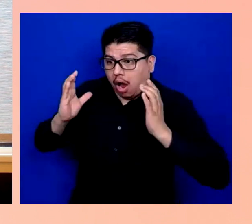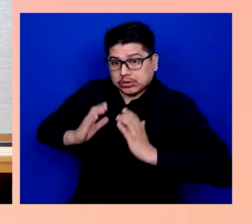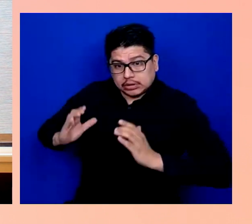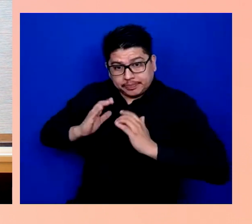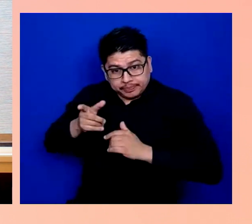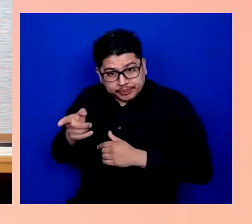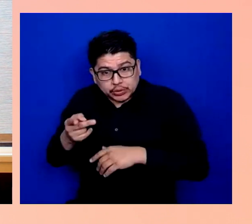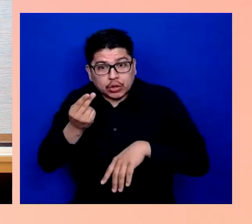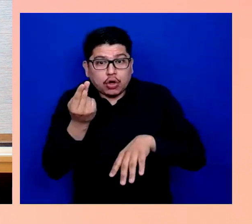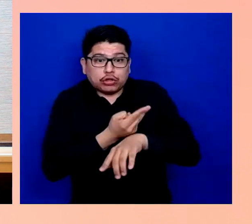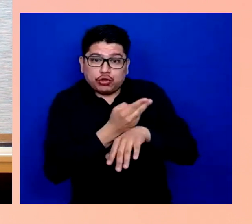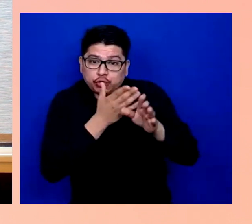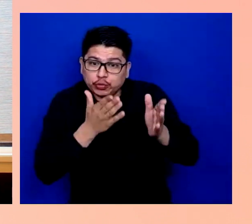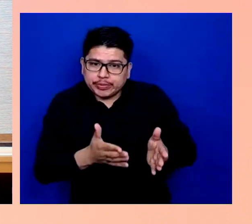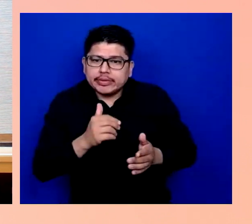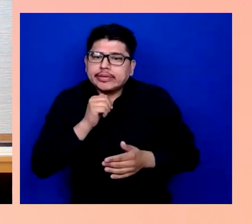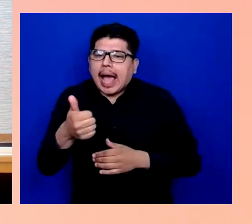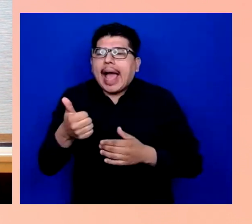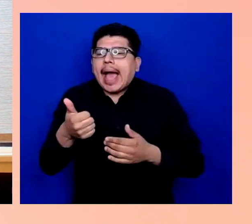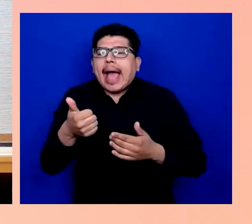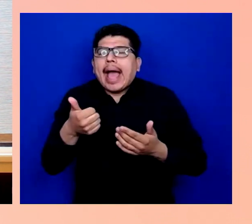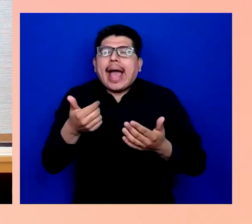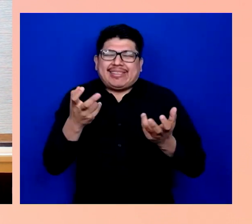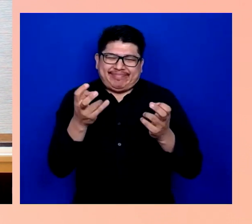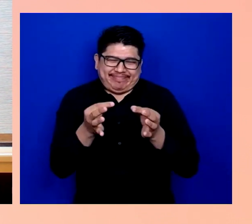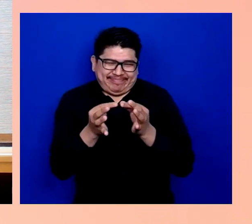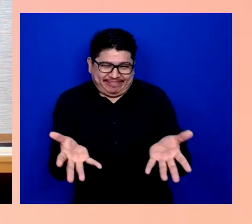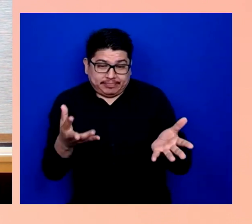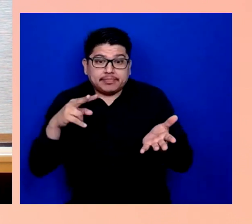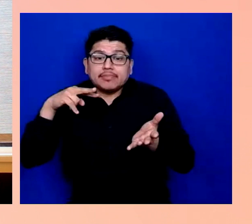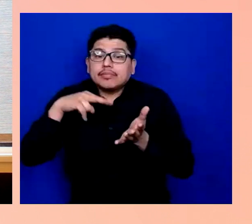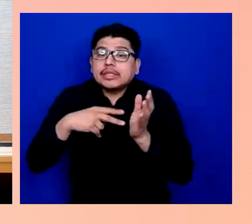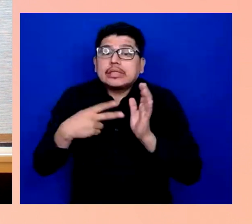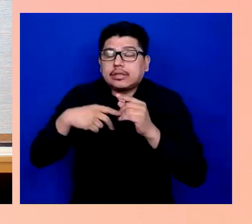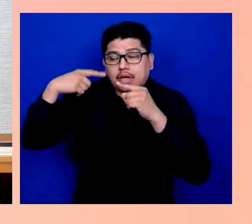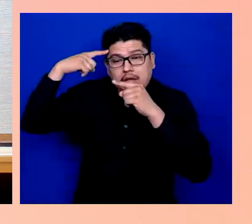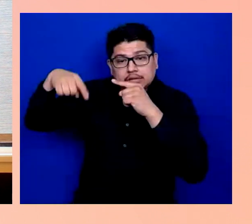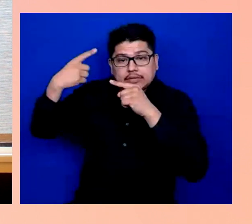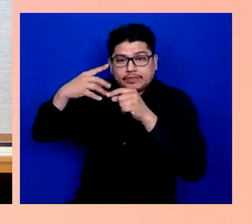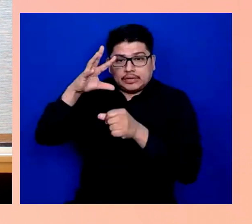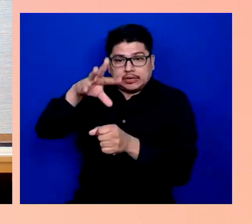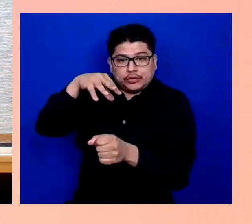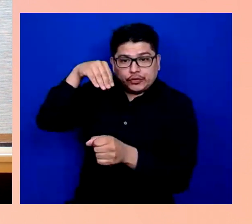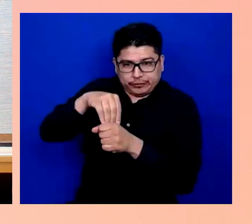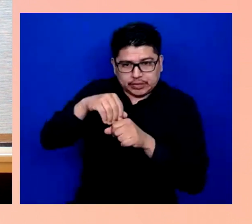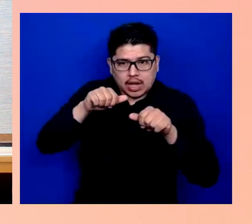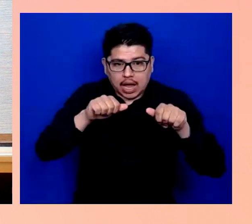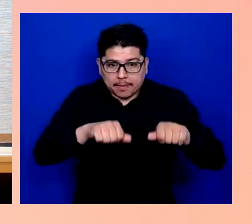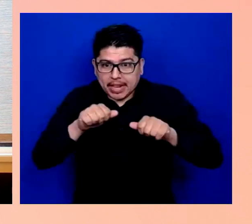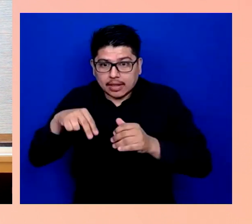Especially when you get into cognition, cognitive abilities, there are so many different motivations